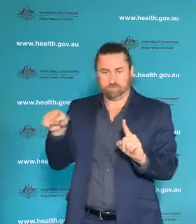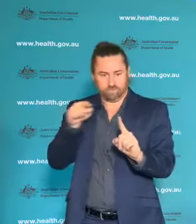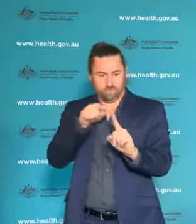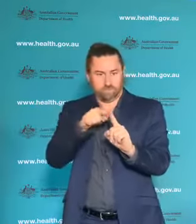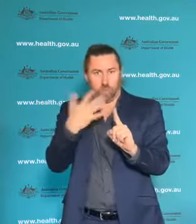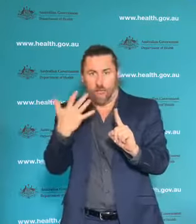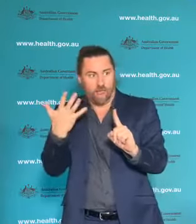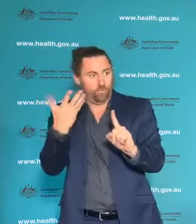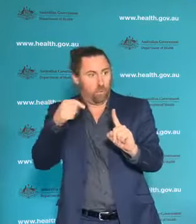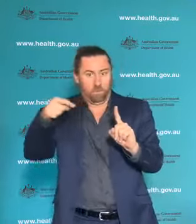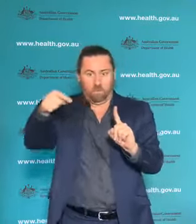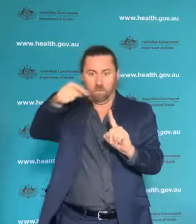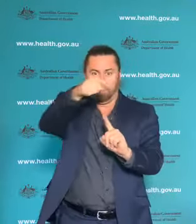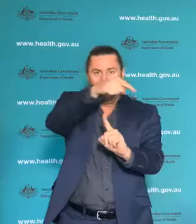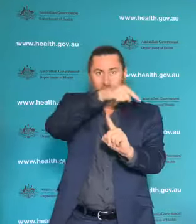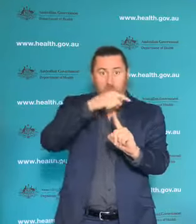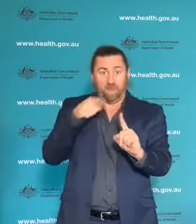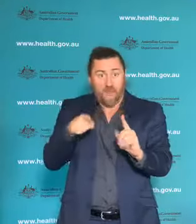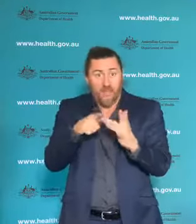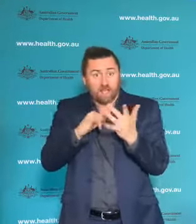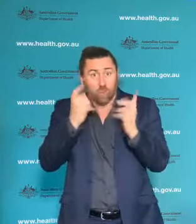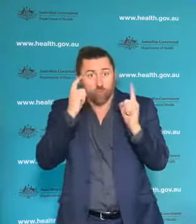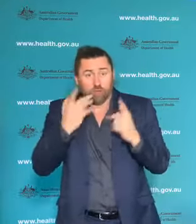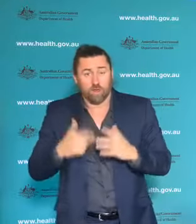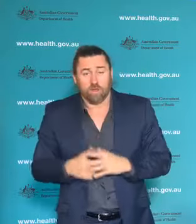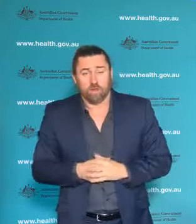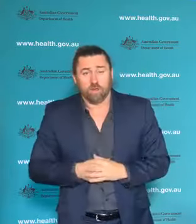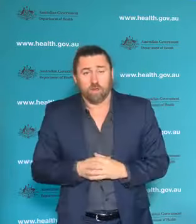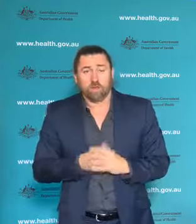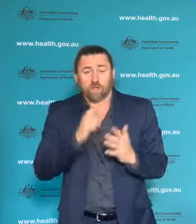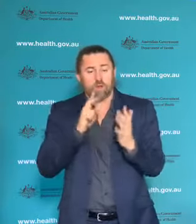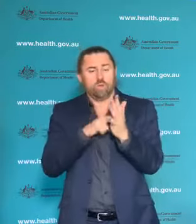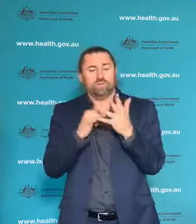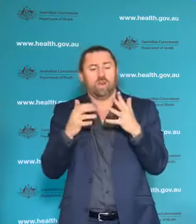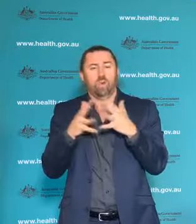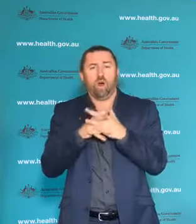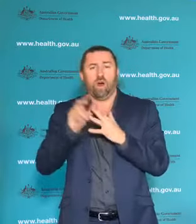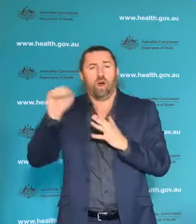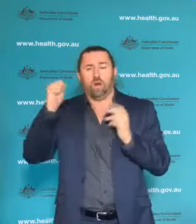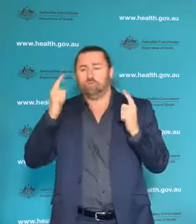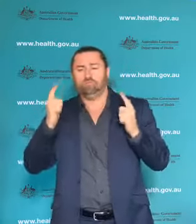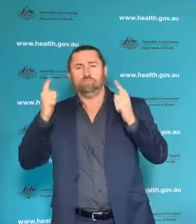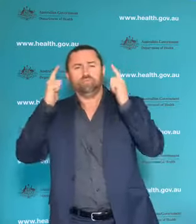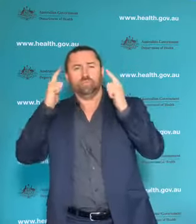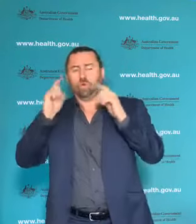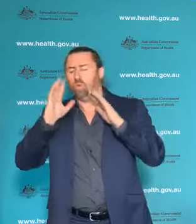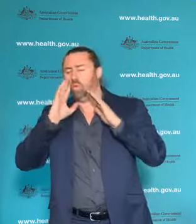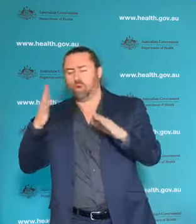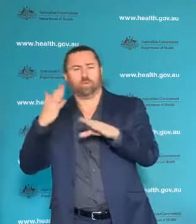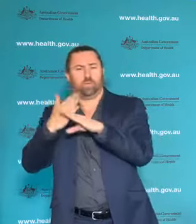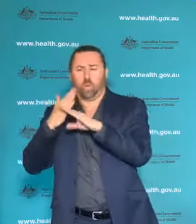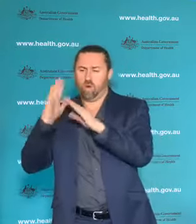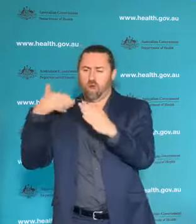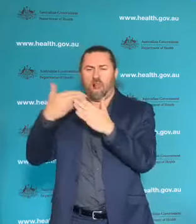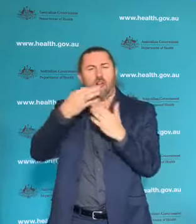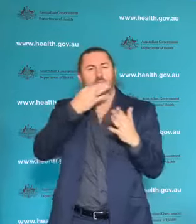transmission. The authorities in New South Wales have been doing an extraordinary job over the past few weeks in working very